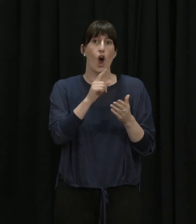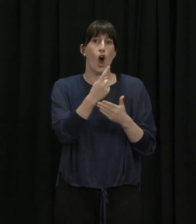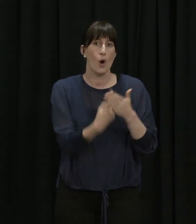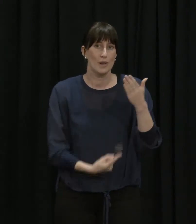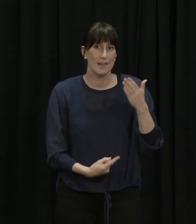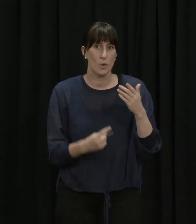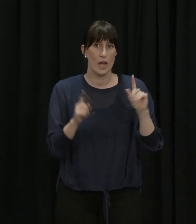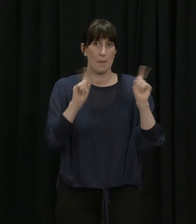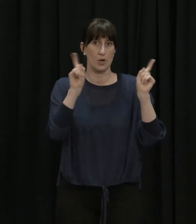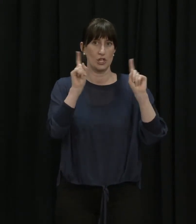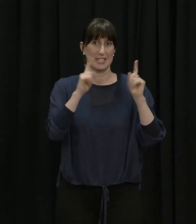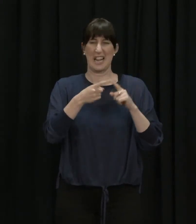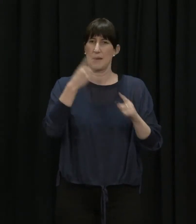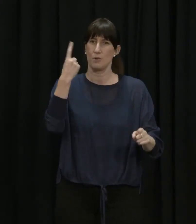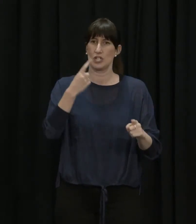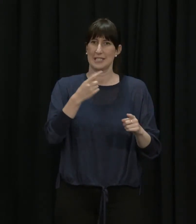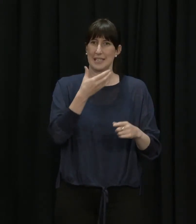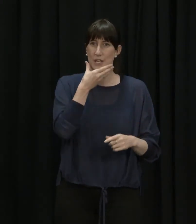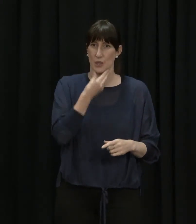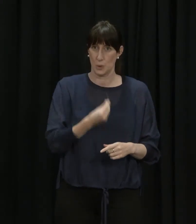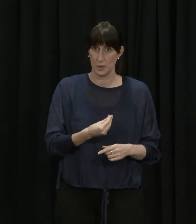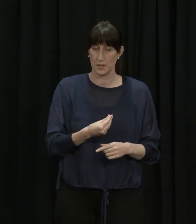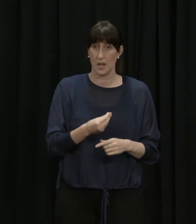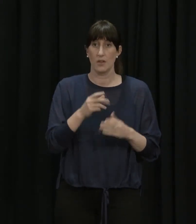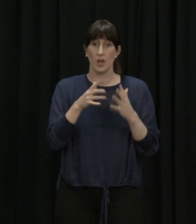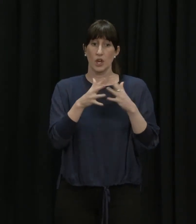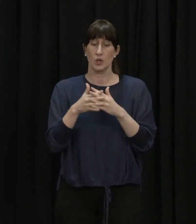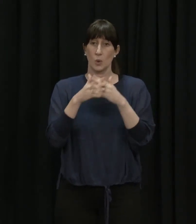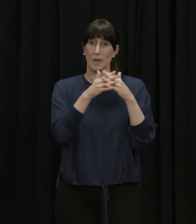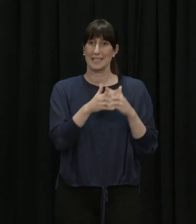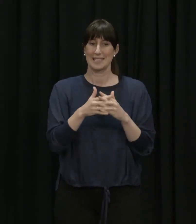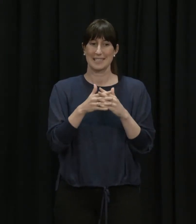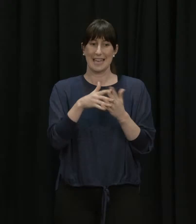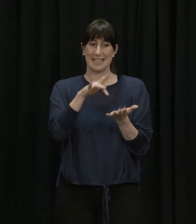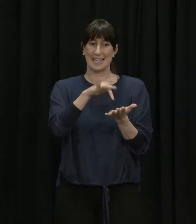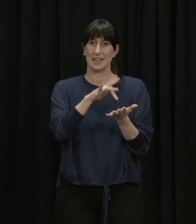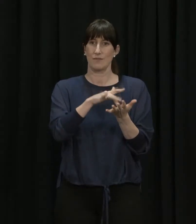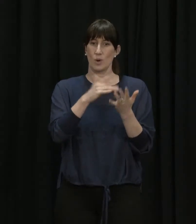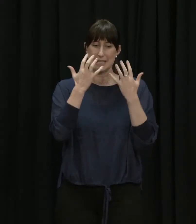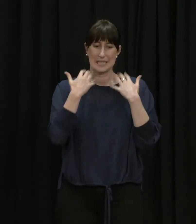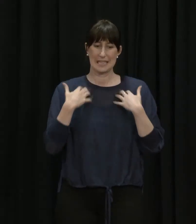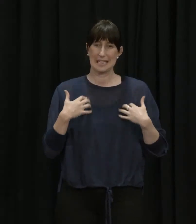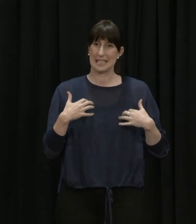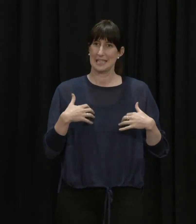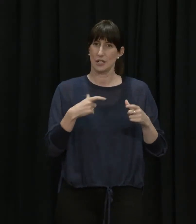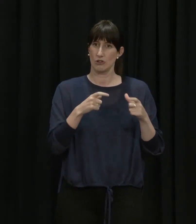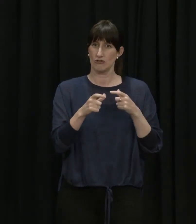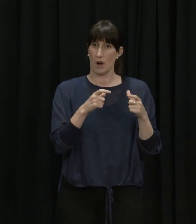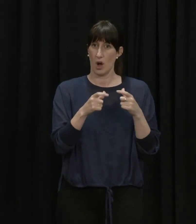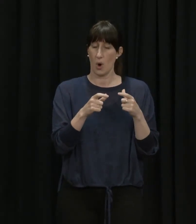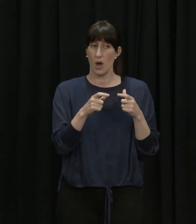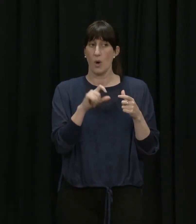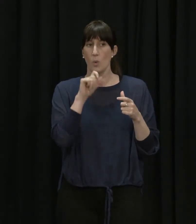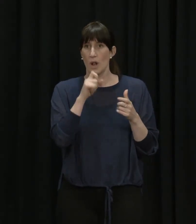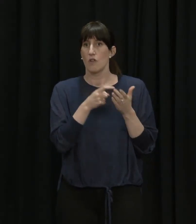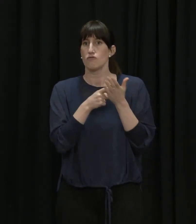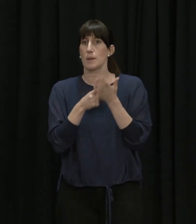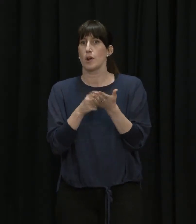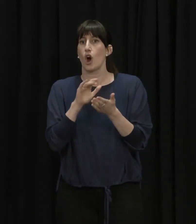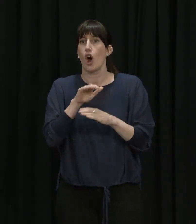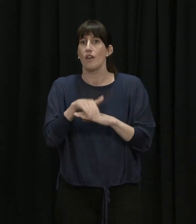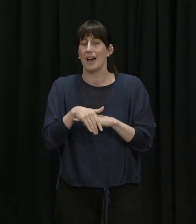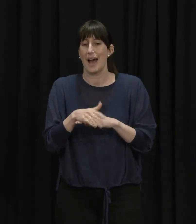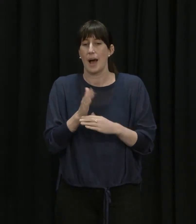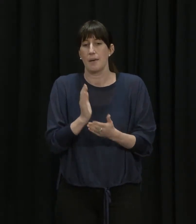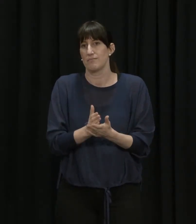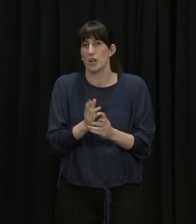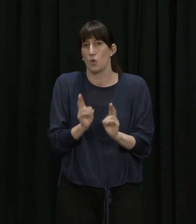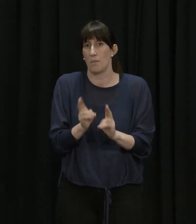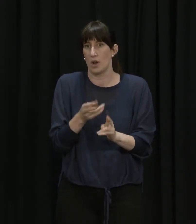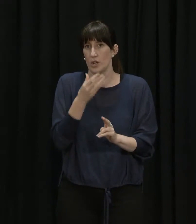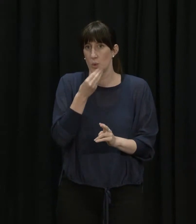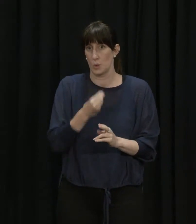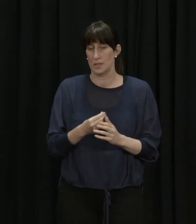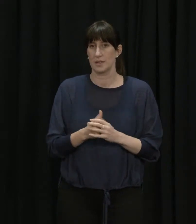So far, just the US FDA that